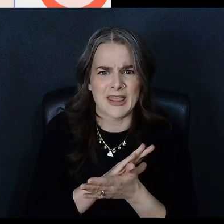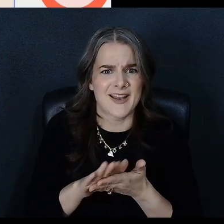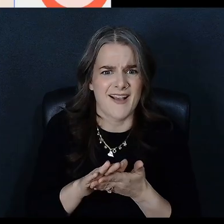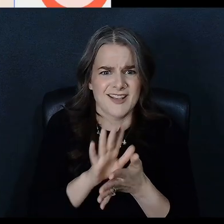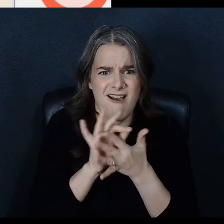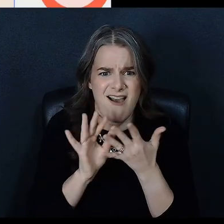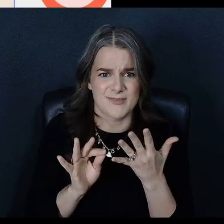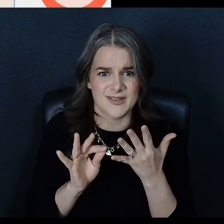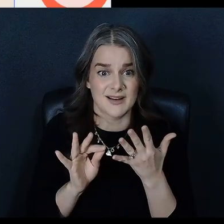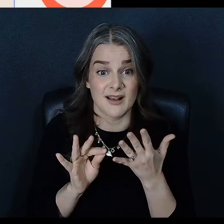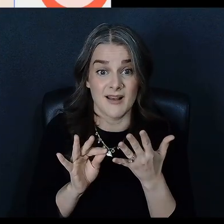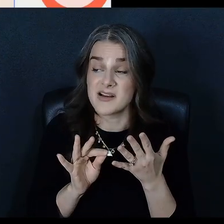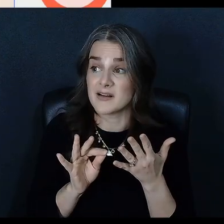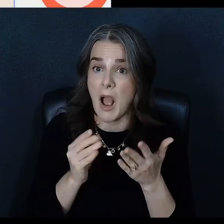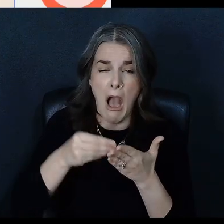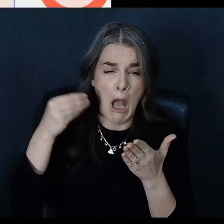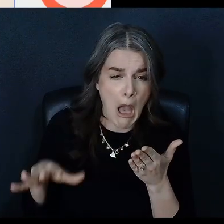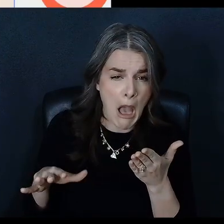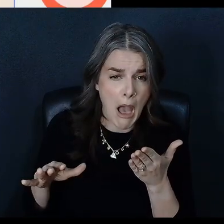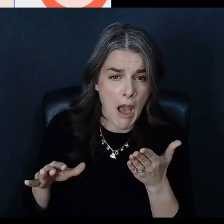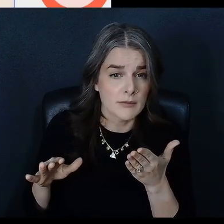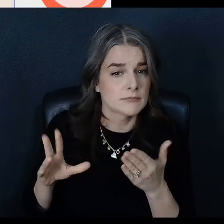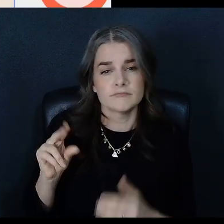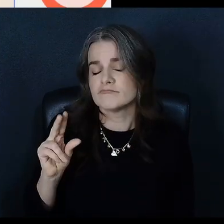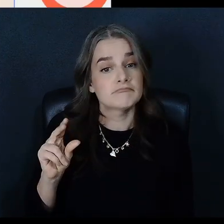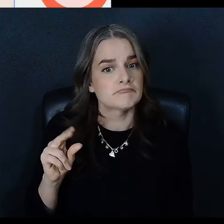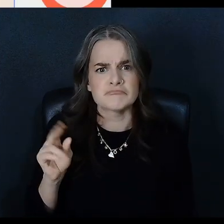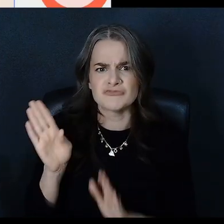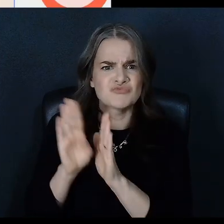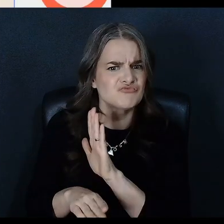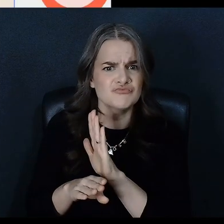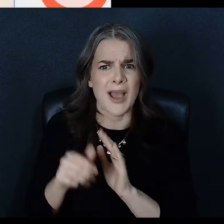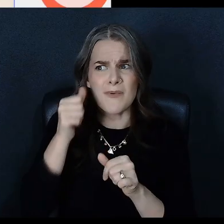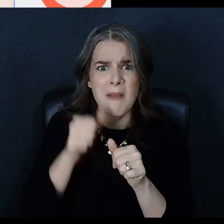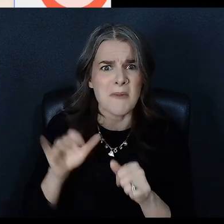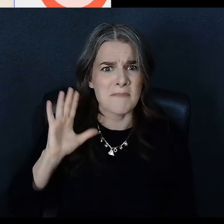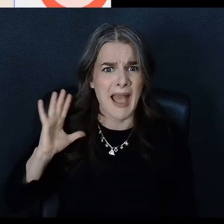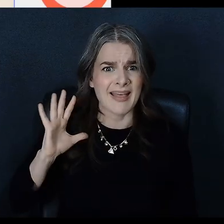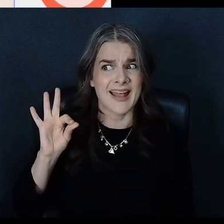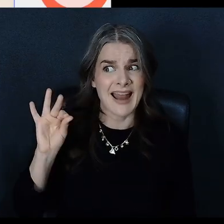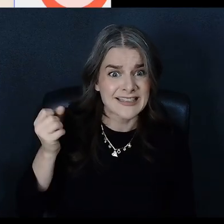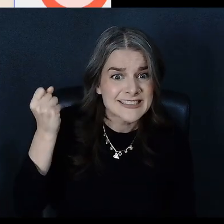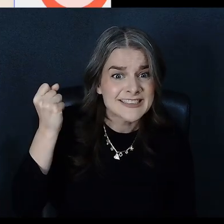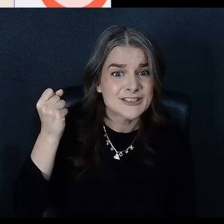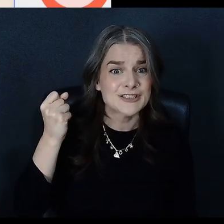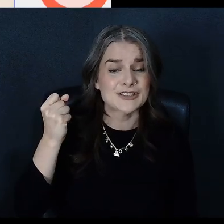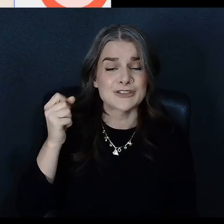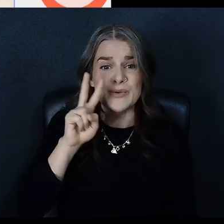I think back to the late '90s or early 2000s when we would work